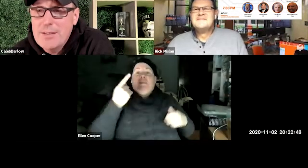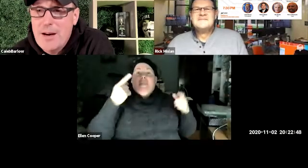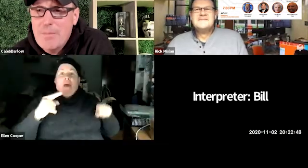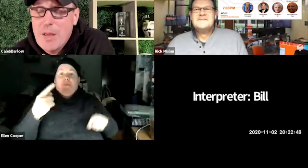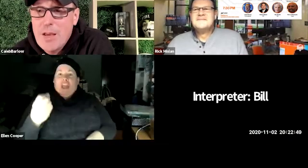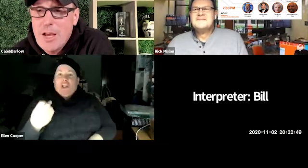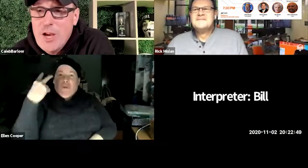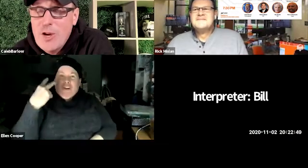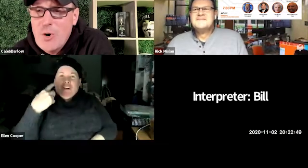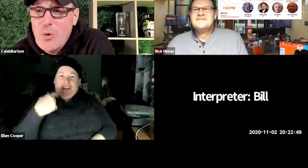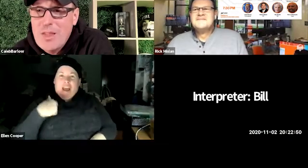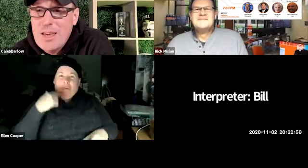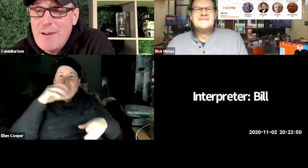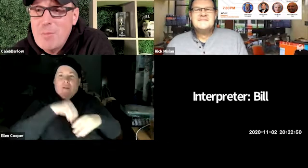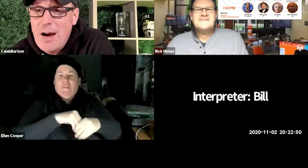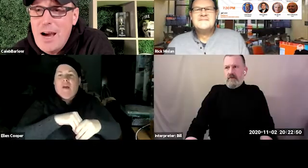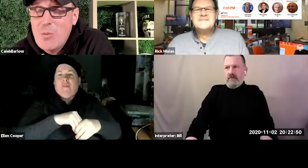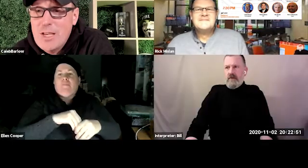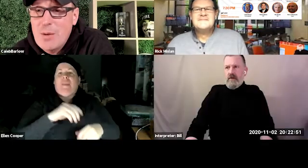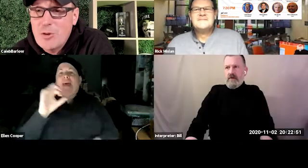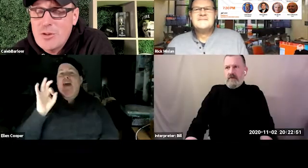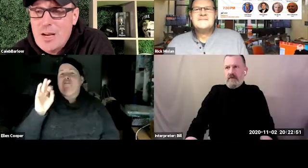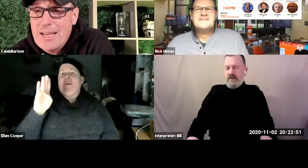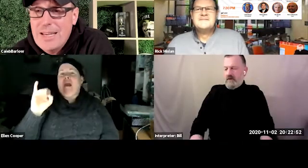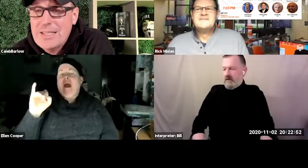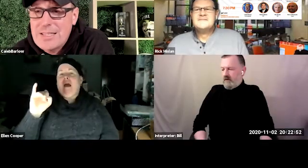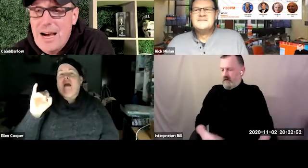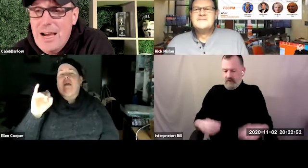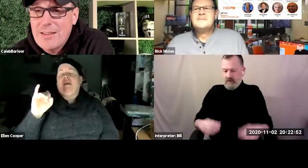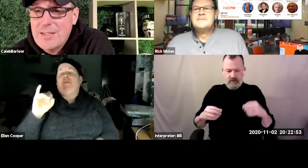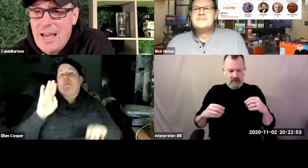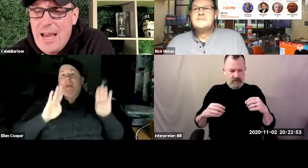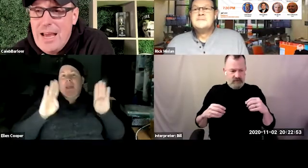CalebBarlow: You know, the FBI was able to kind of get inside this game